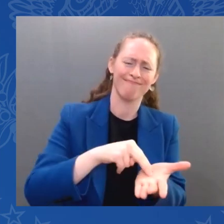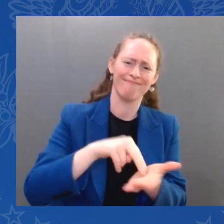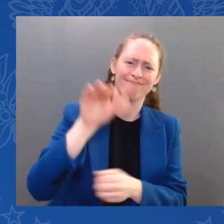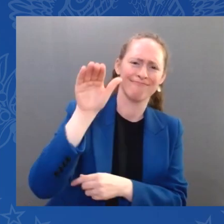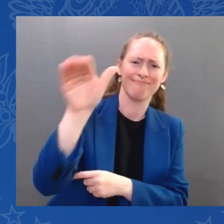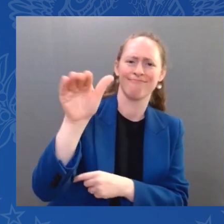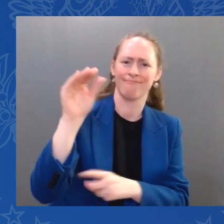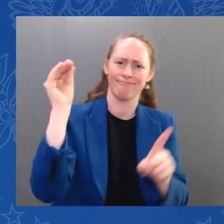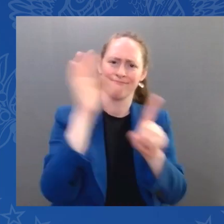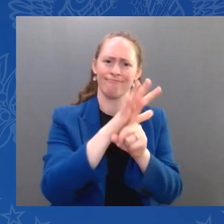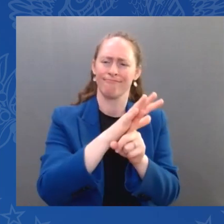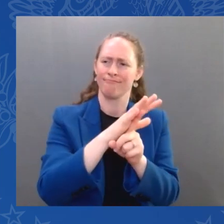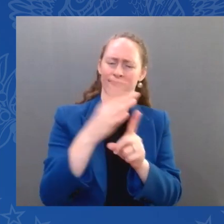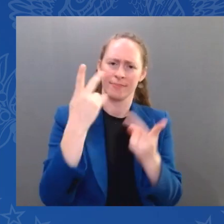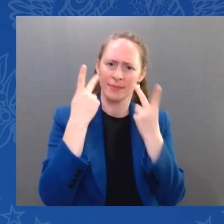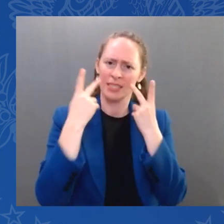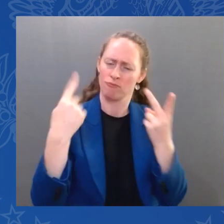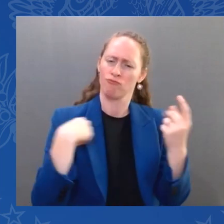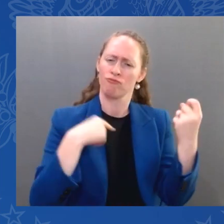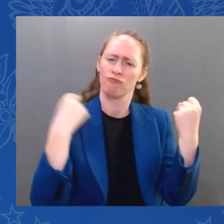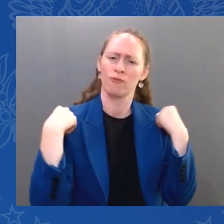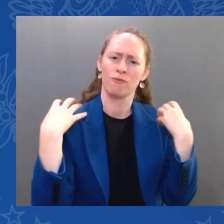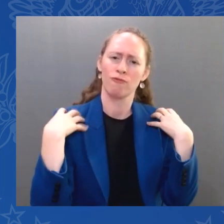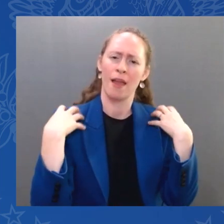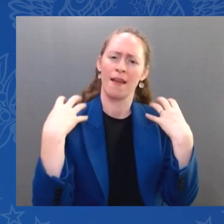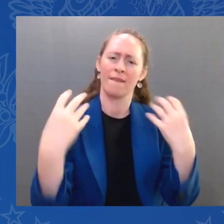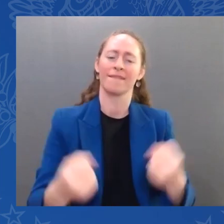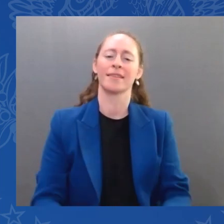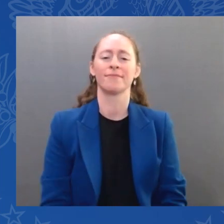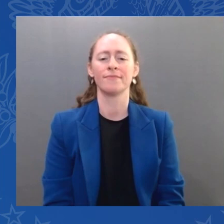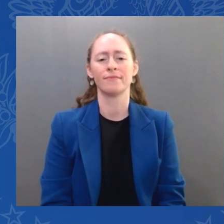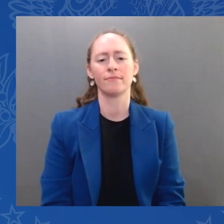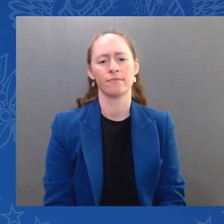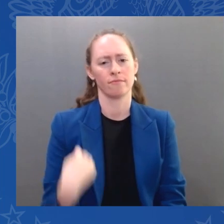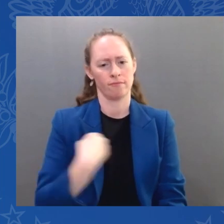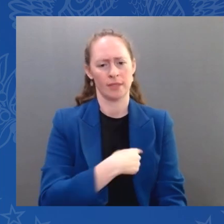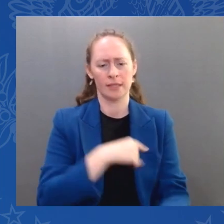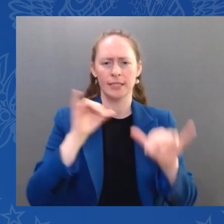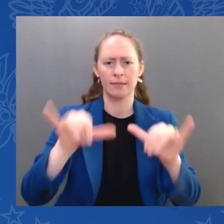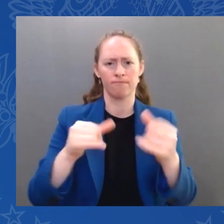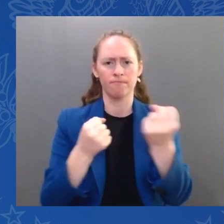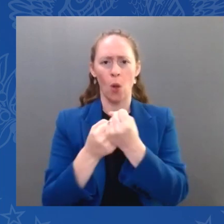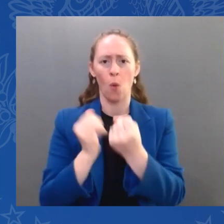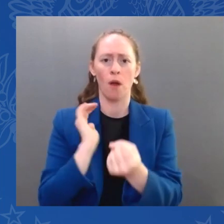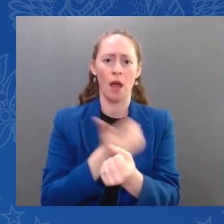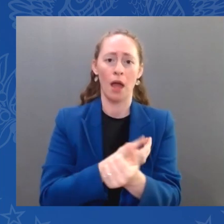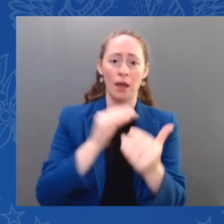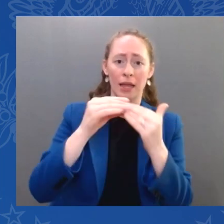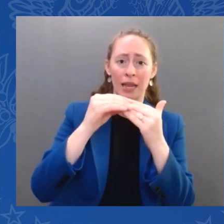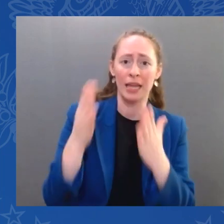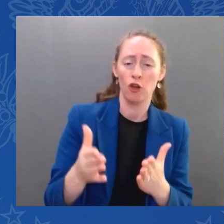To the signing of the most impactful gun legislation in over 30 years. We are truly grateful for this day.